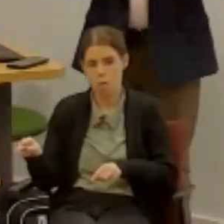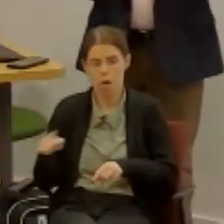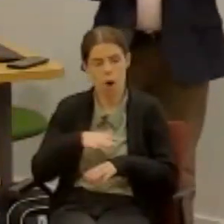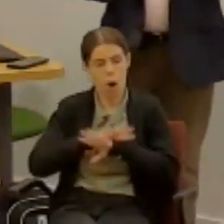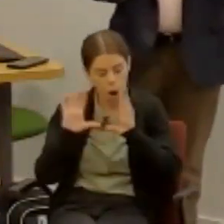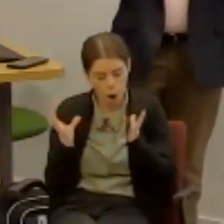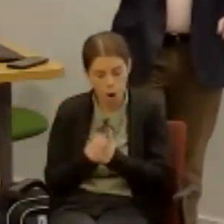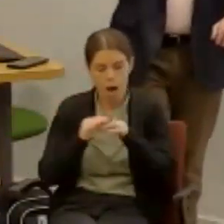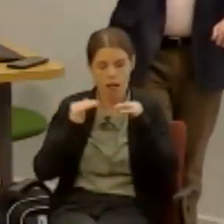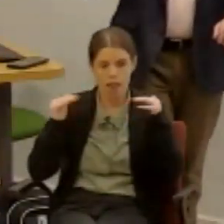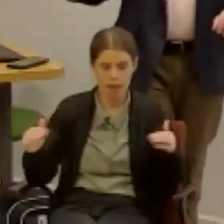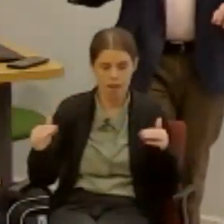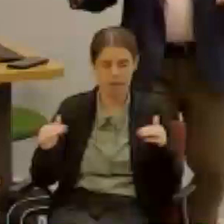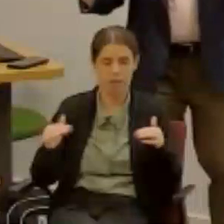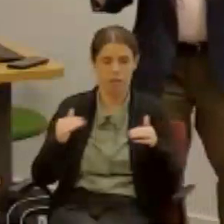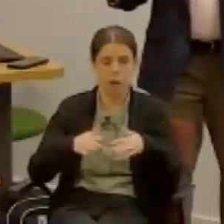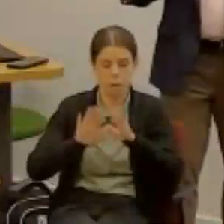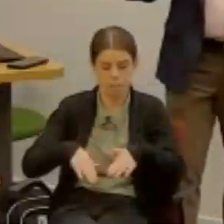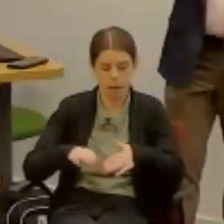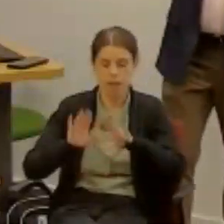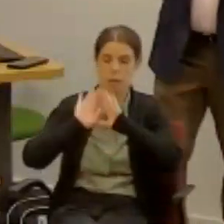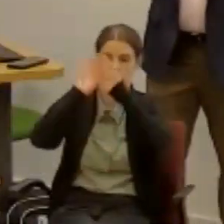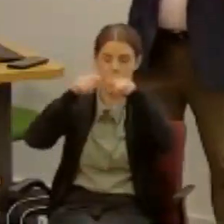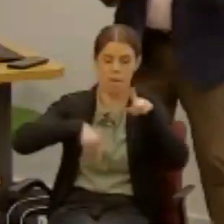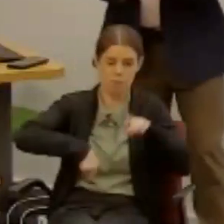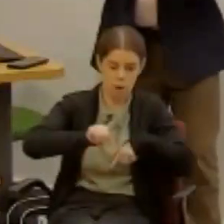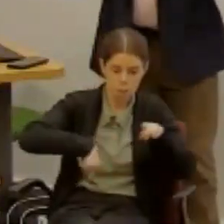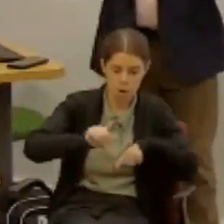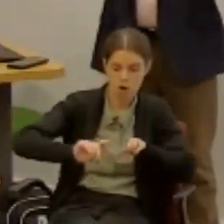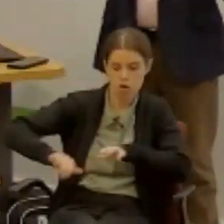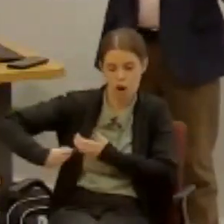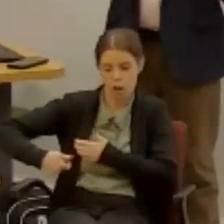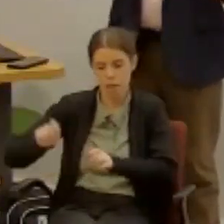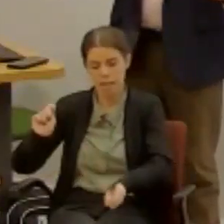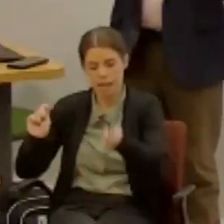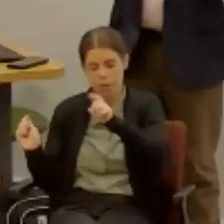So, table tennis, basketball, football, Rugby, everybody did the same thing in Scotland.